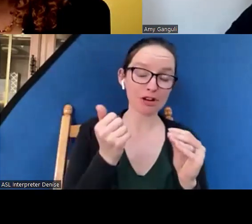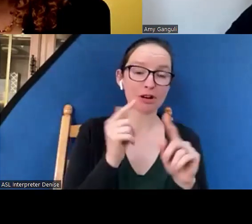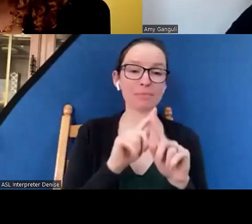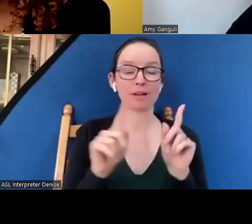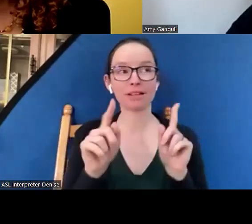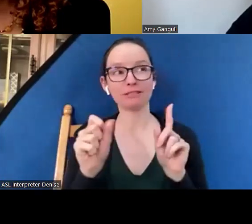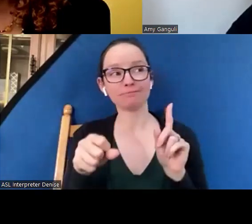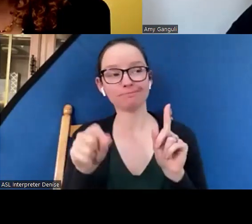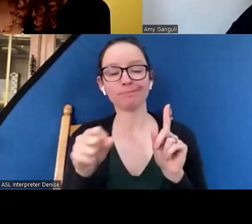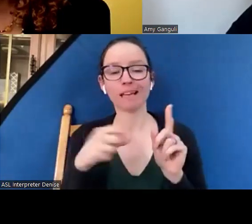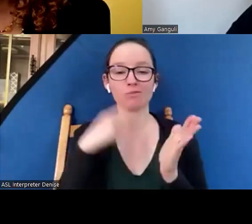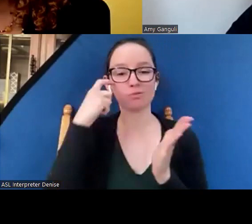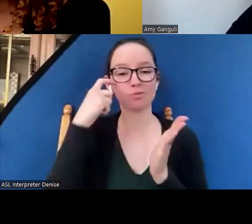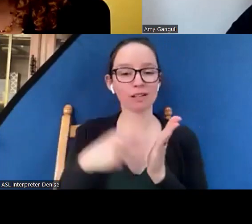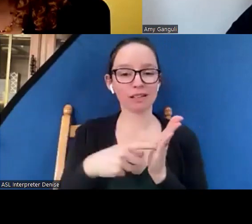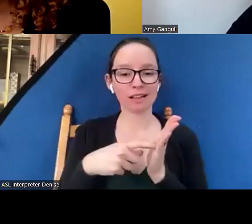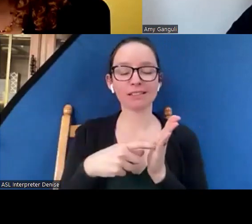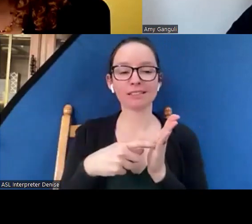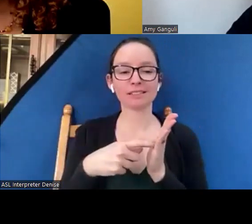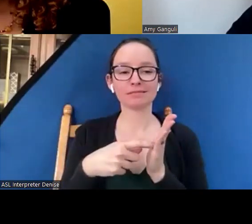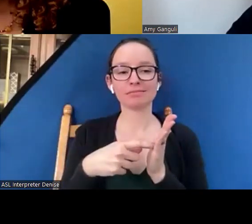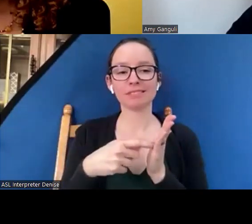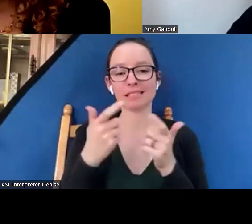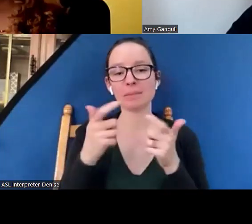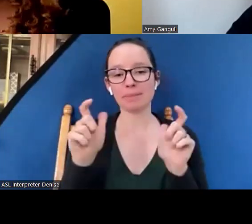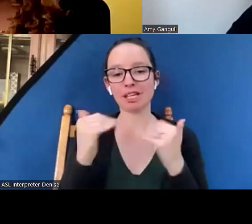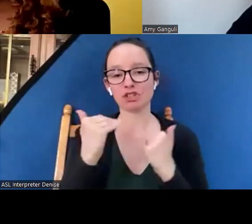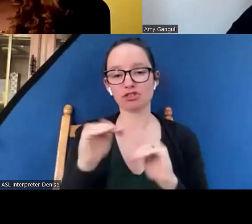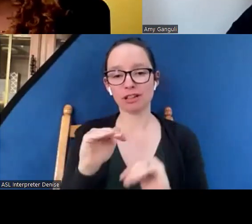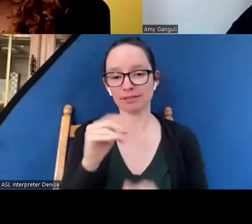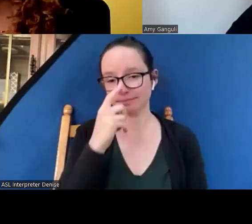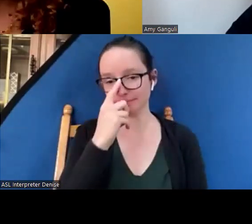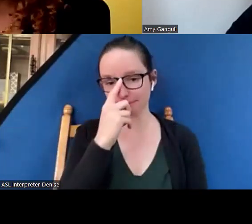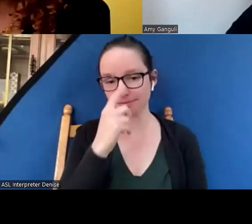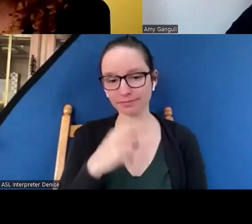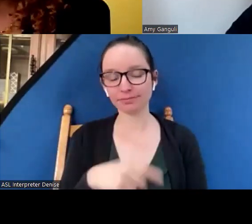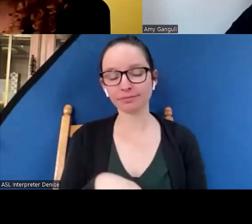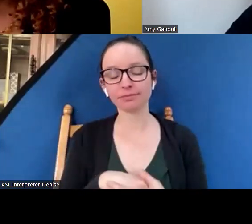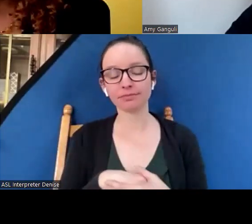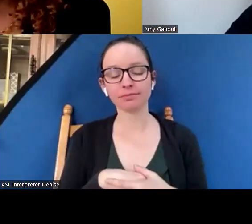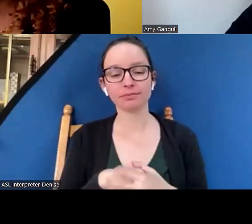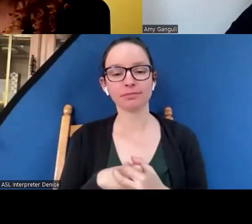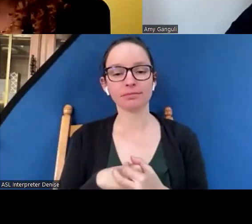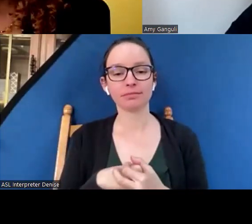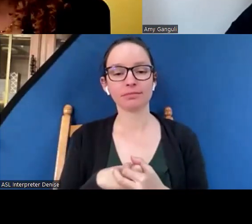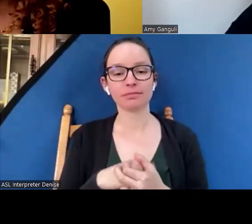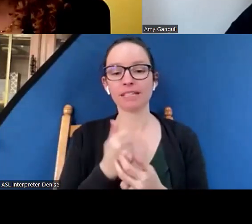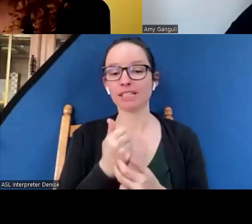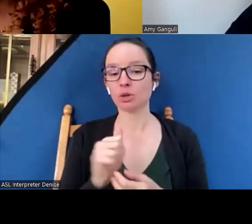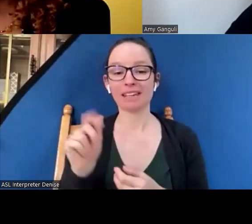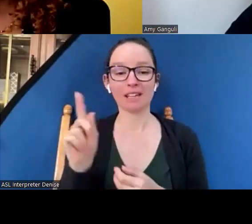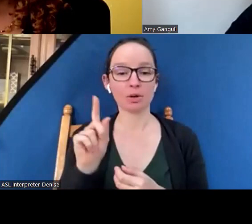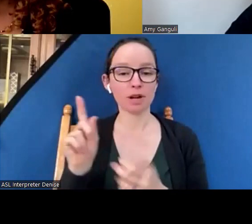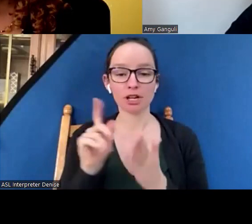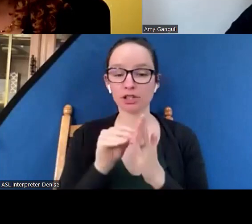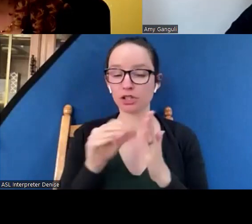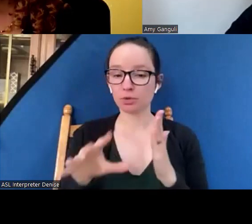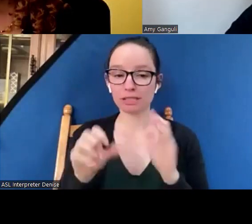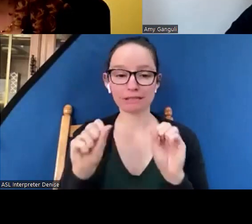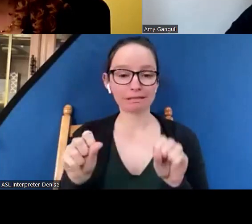I recognize that it is a a big constraint. So anywhere that students can be incorporated into those roles.